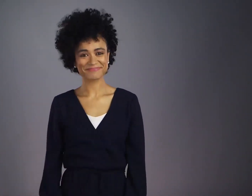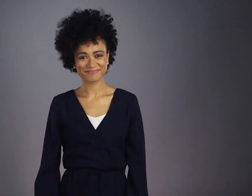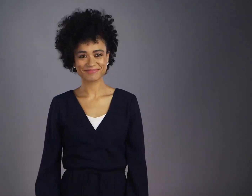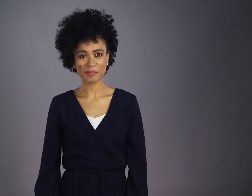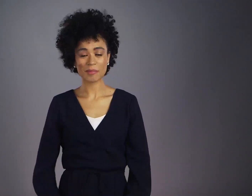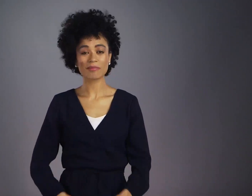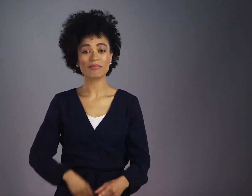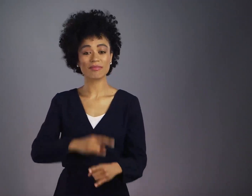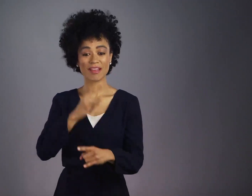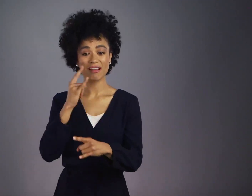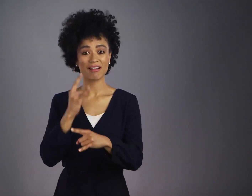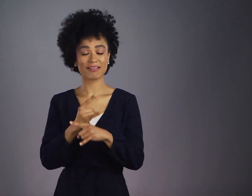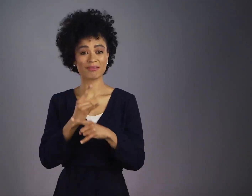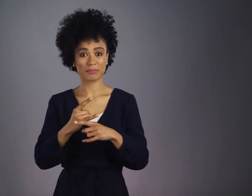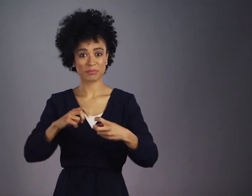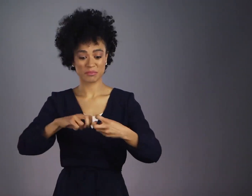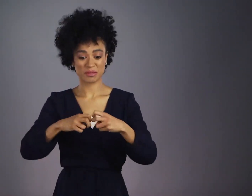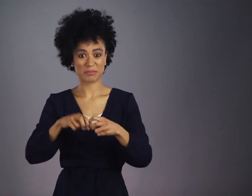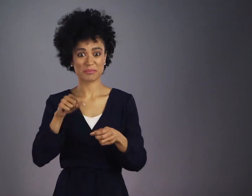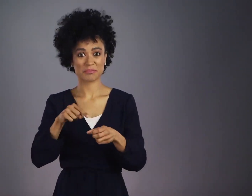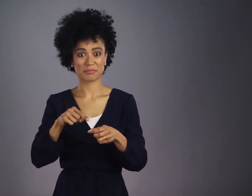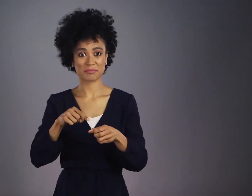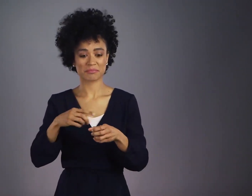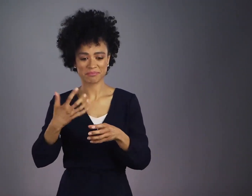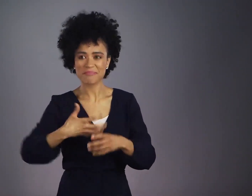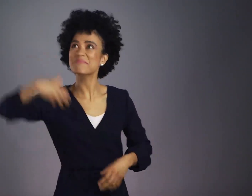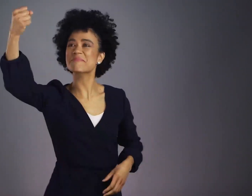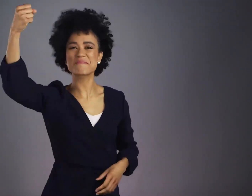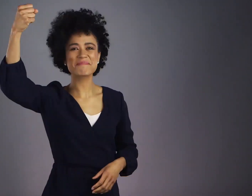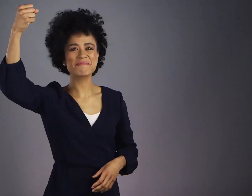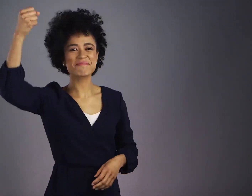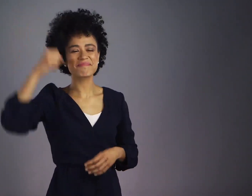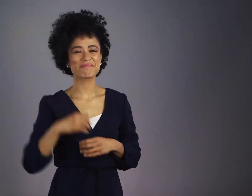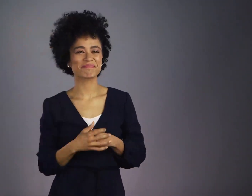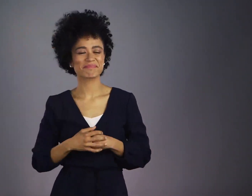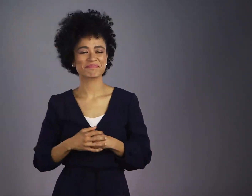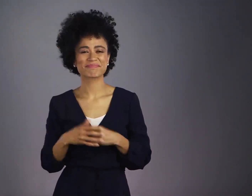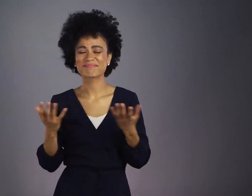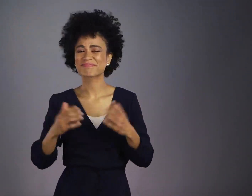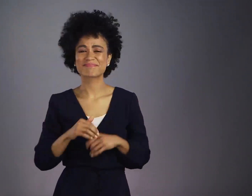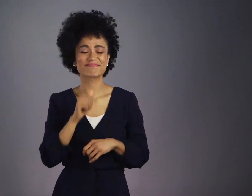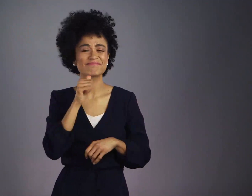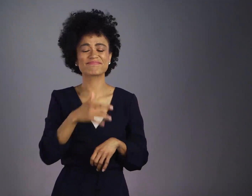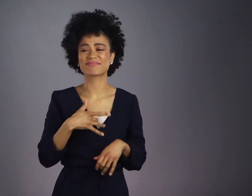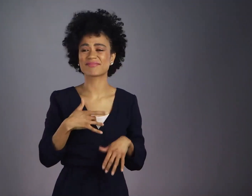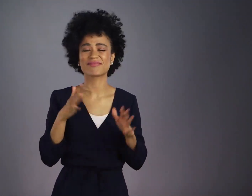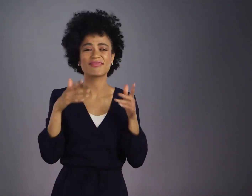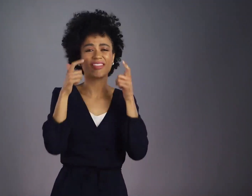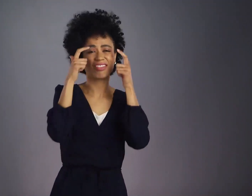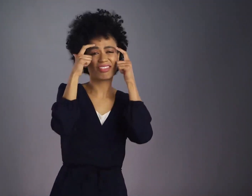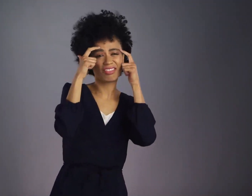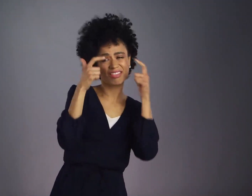Instead, the problem has been removed. It does not exist for us.